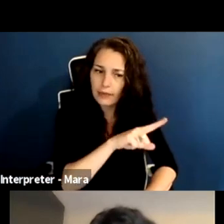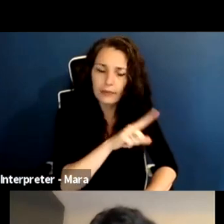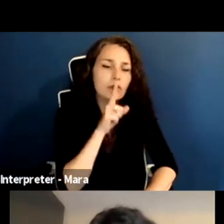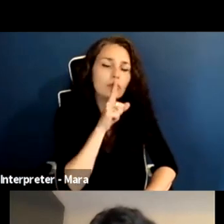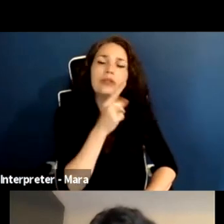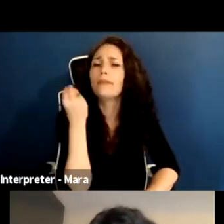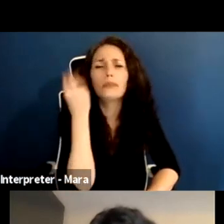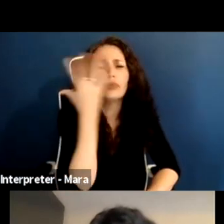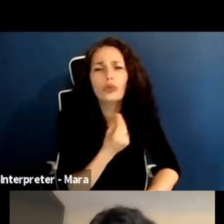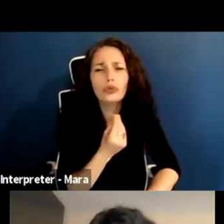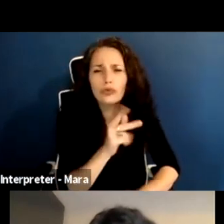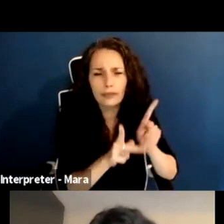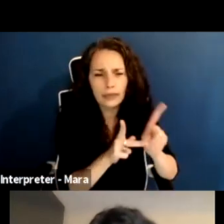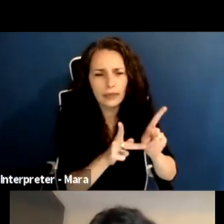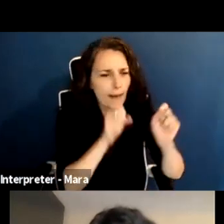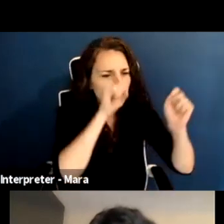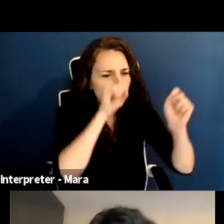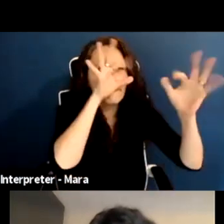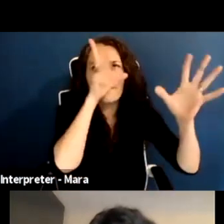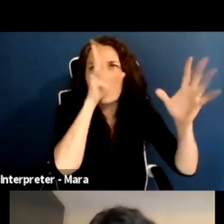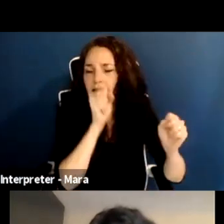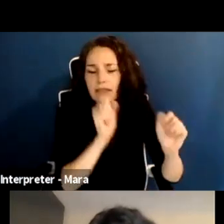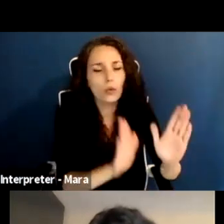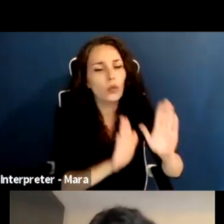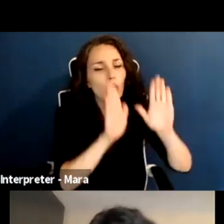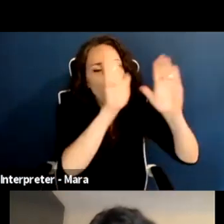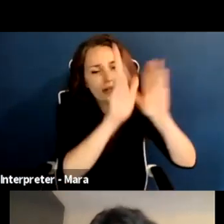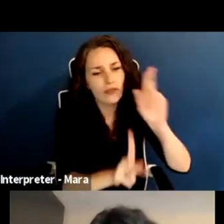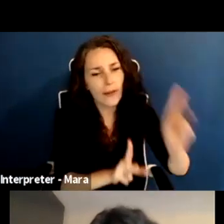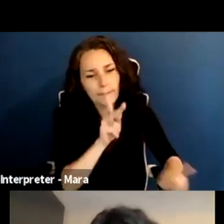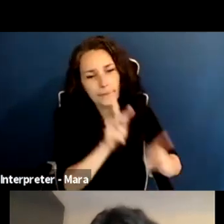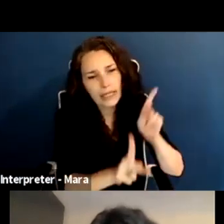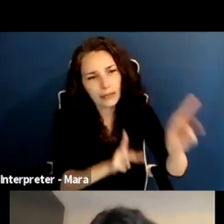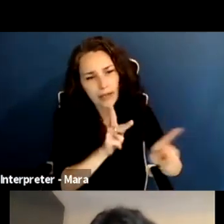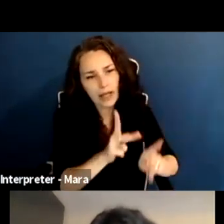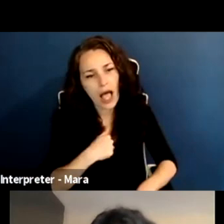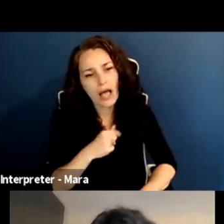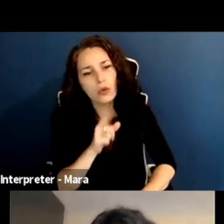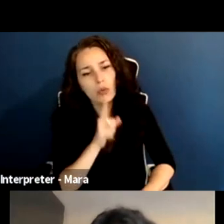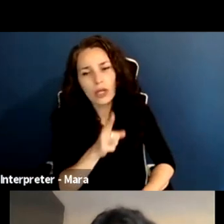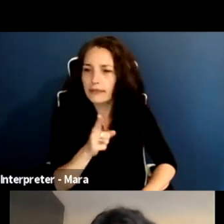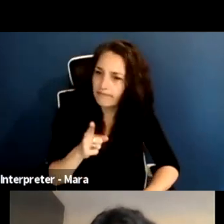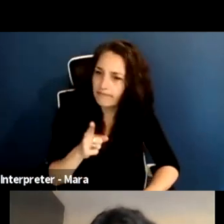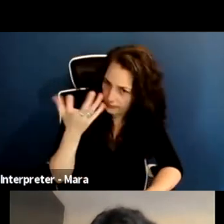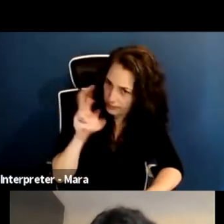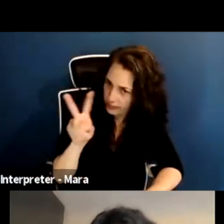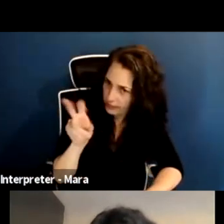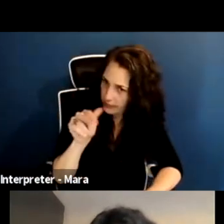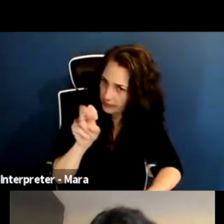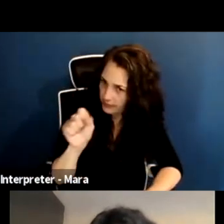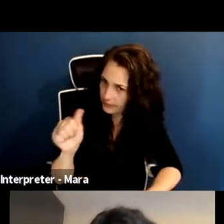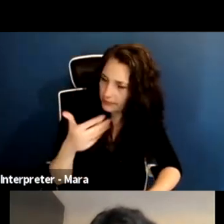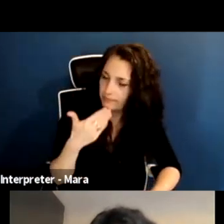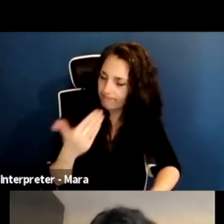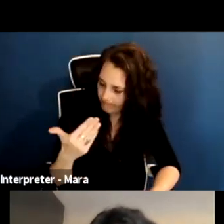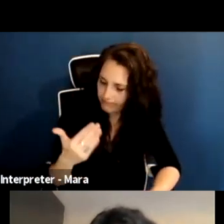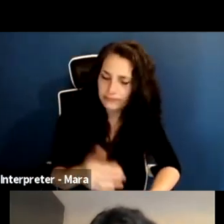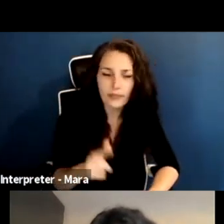Like they're just amazing, wonderful people. And I really have to say that the entire film team,